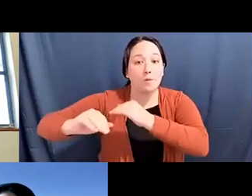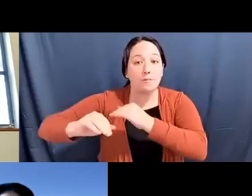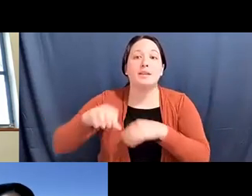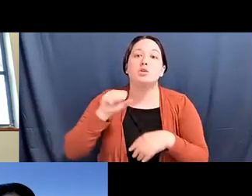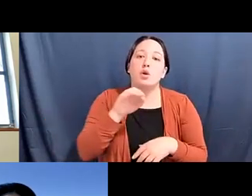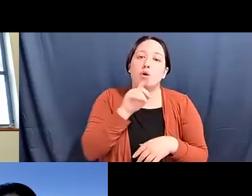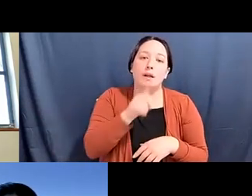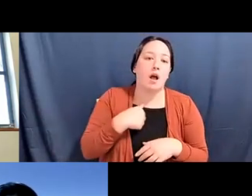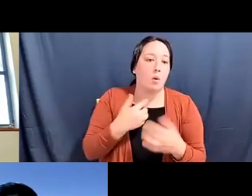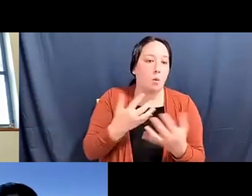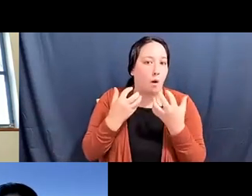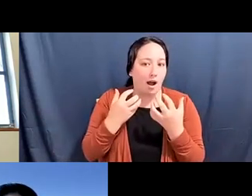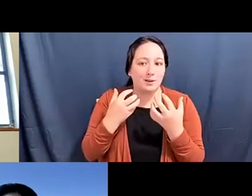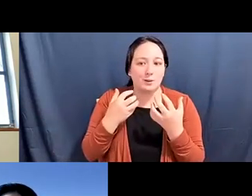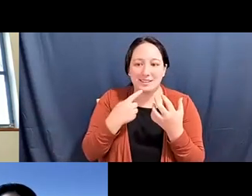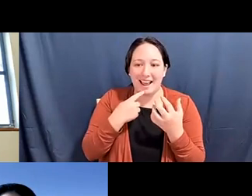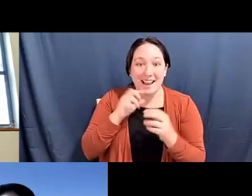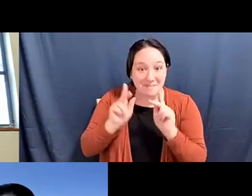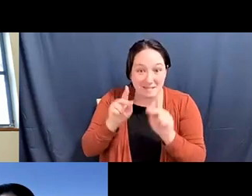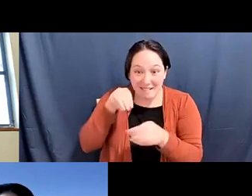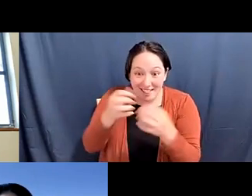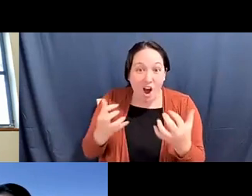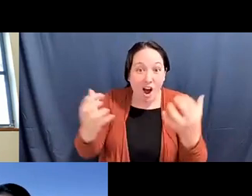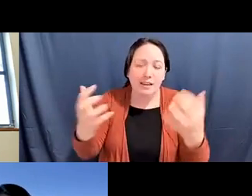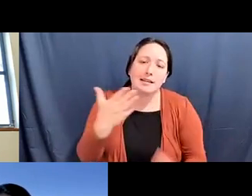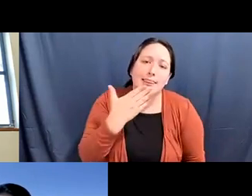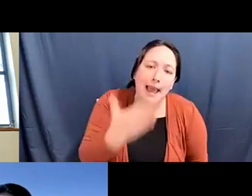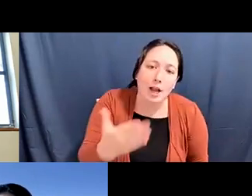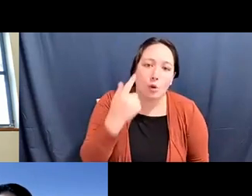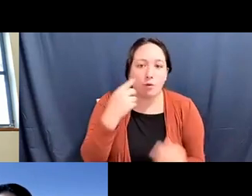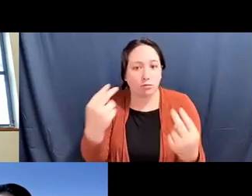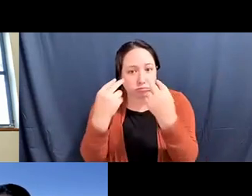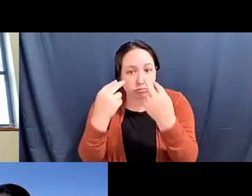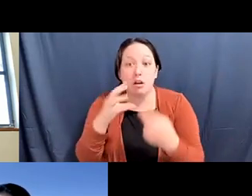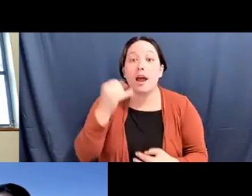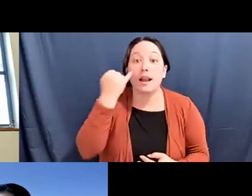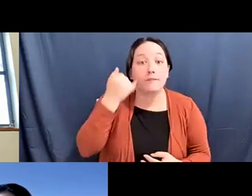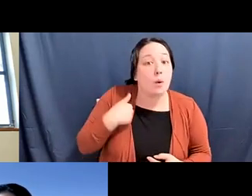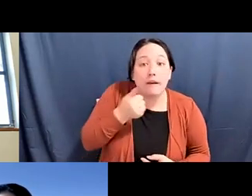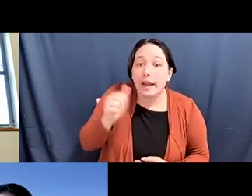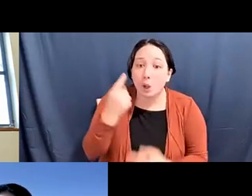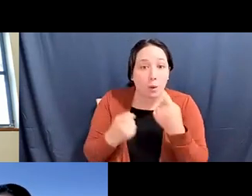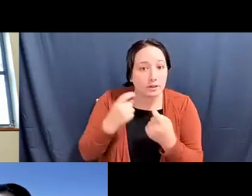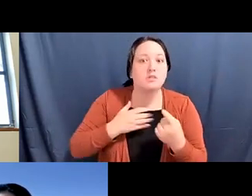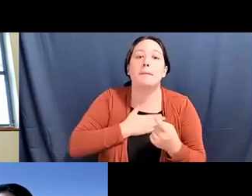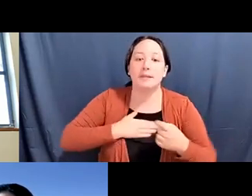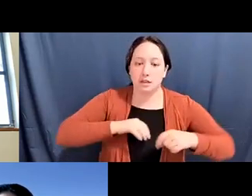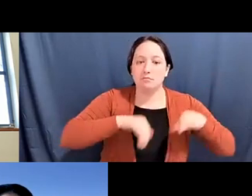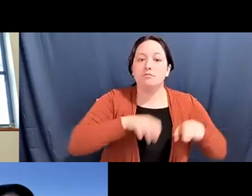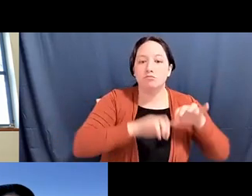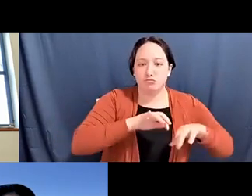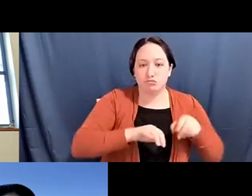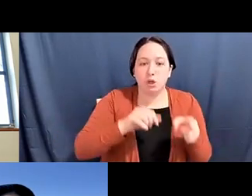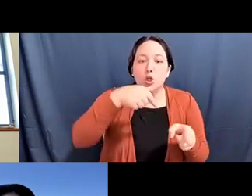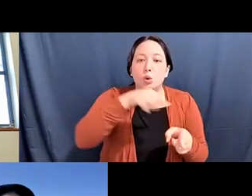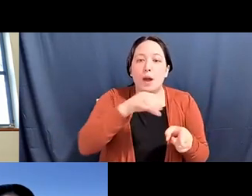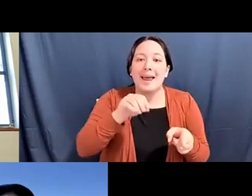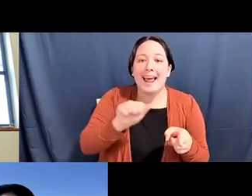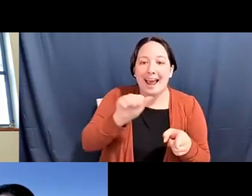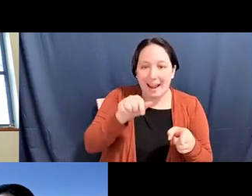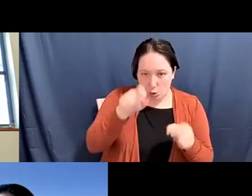Diane Fujino: in the audience, thank you so much for being here and also, if you have questions, please put them in the Q and A, I think is where you're supposed to be they're... they're supposed to go